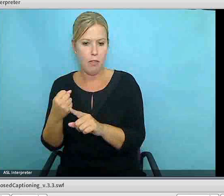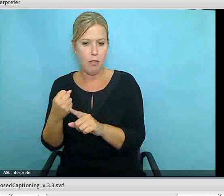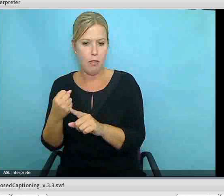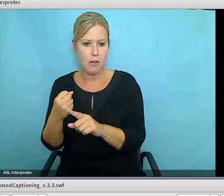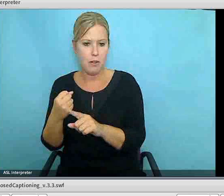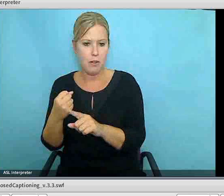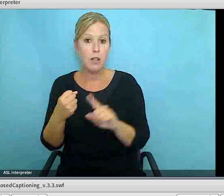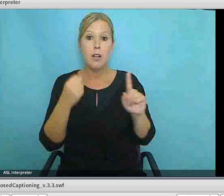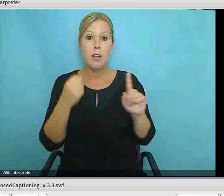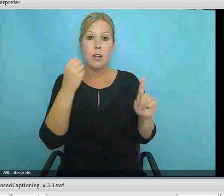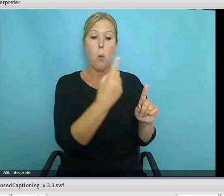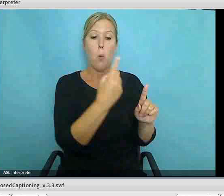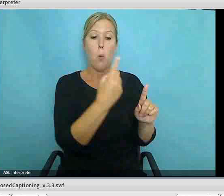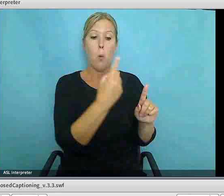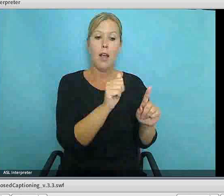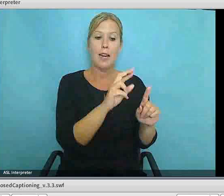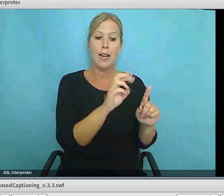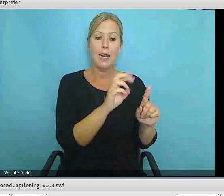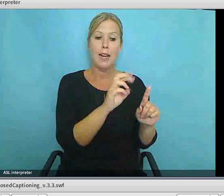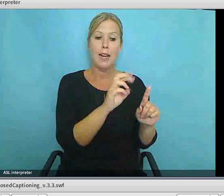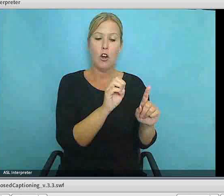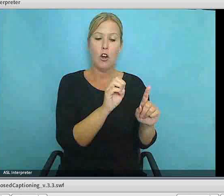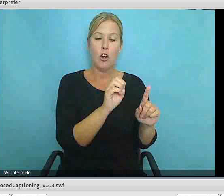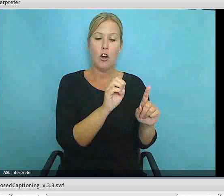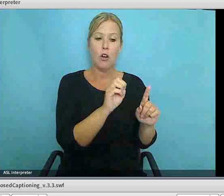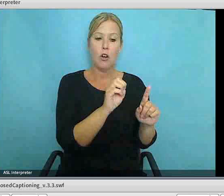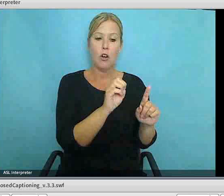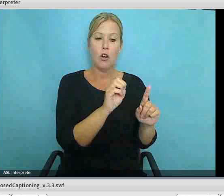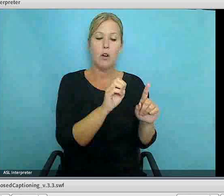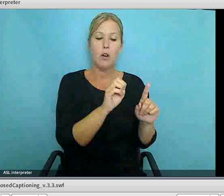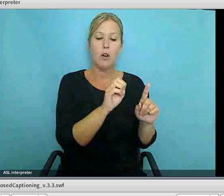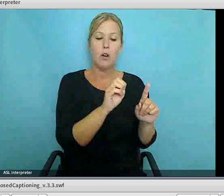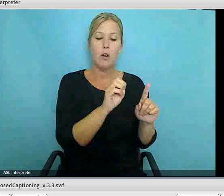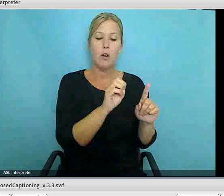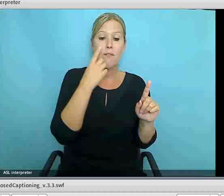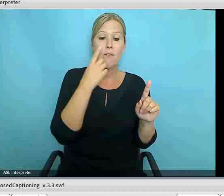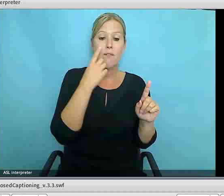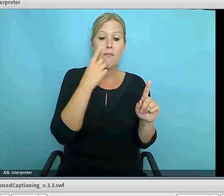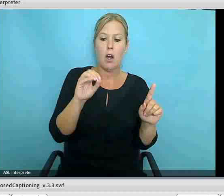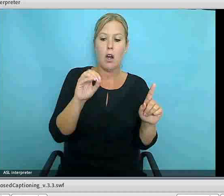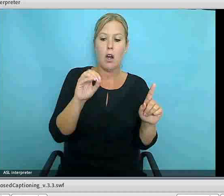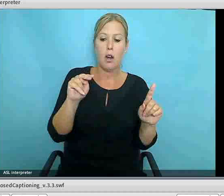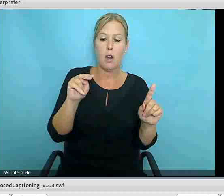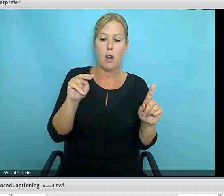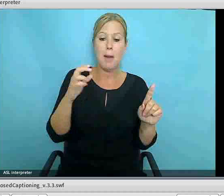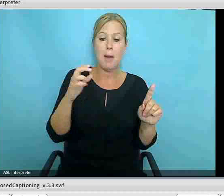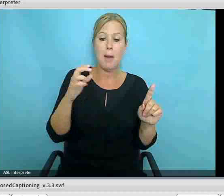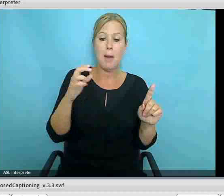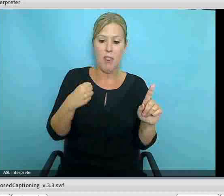And again, those premiums are not paid to the health plan, but they are a requirement